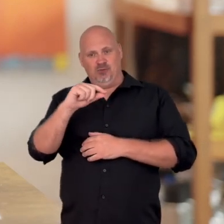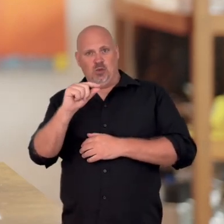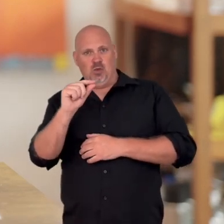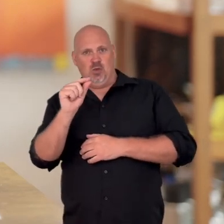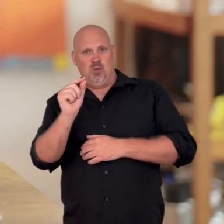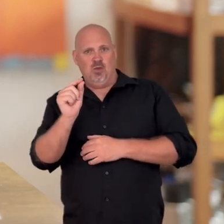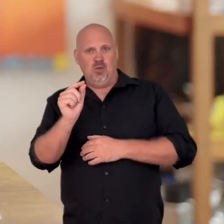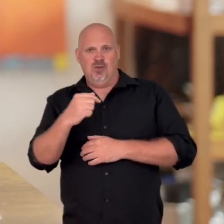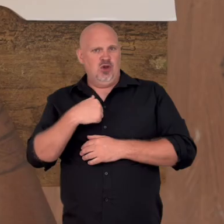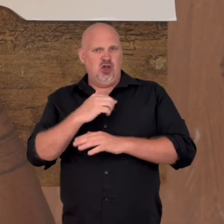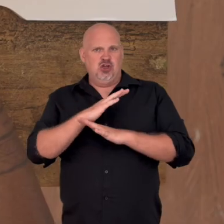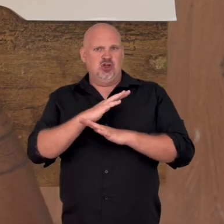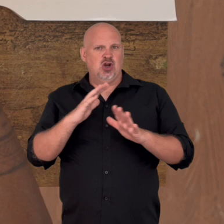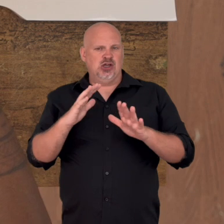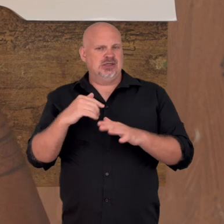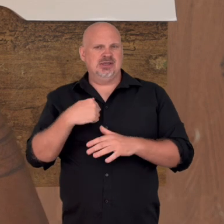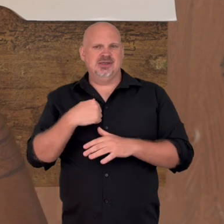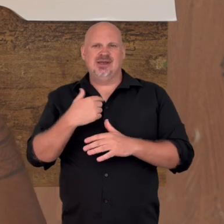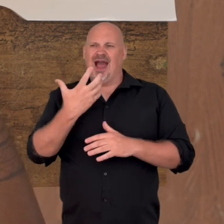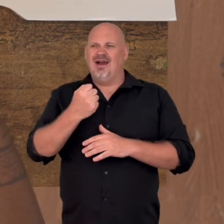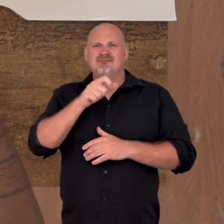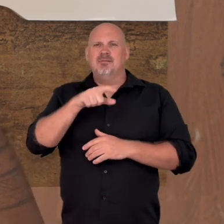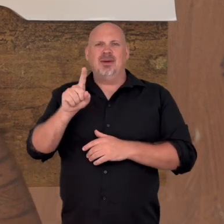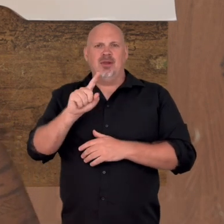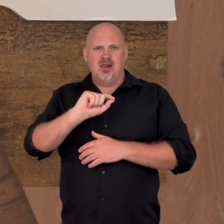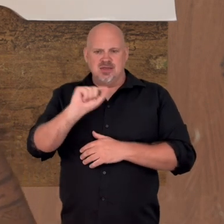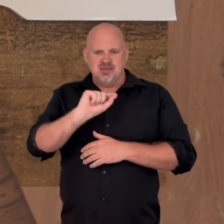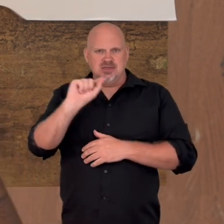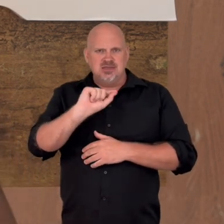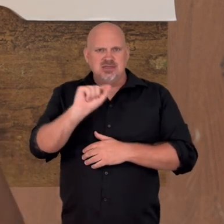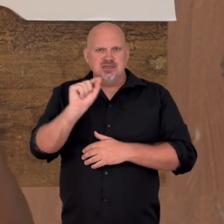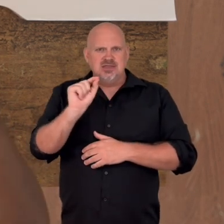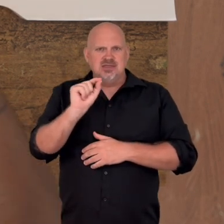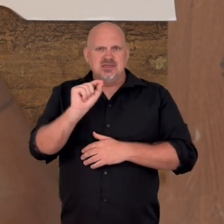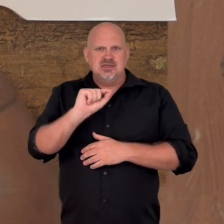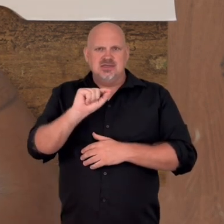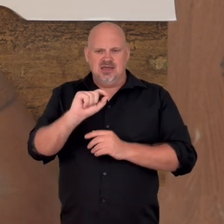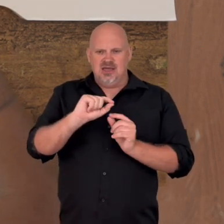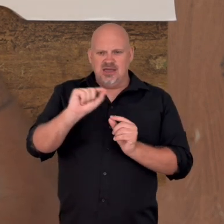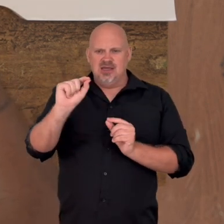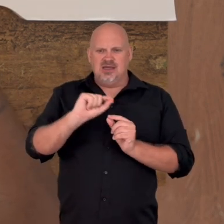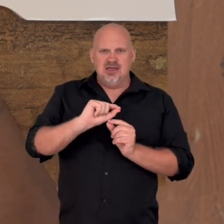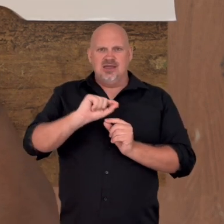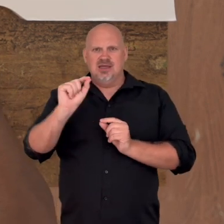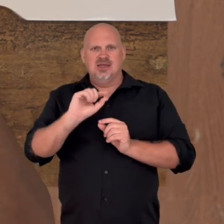where they're like you know making couple of lines not one line just go straight and move so you'd like it's like dancing